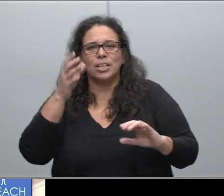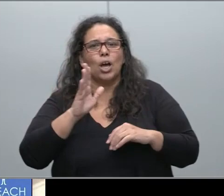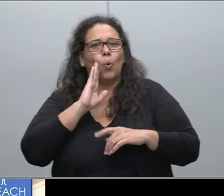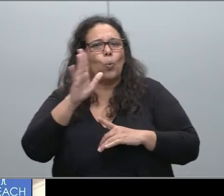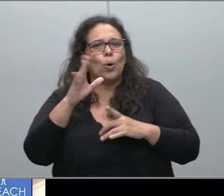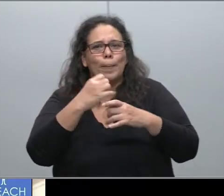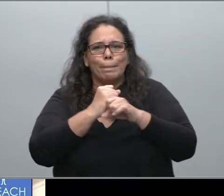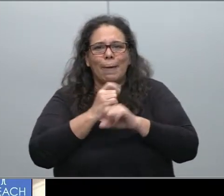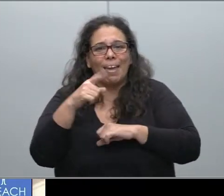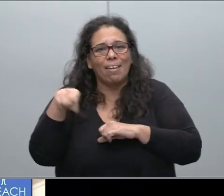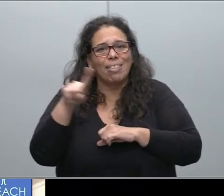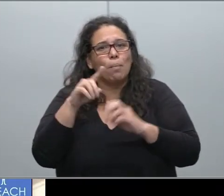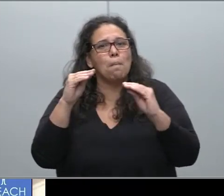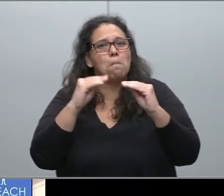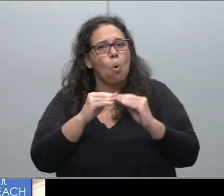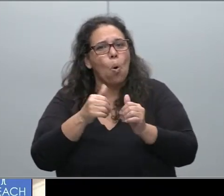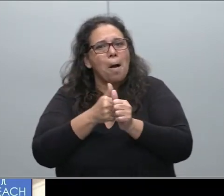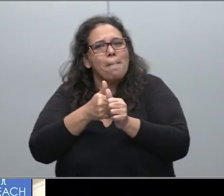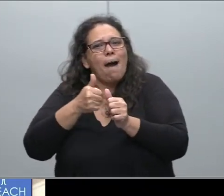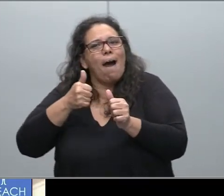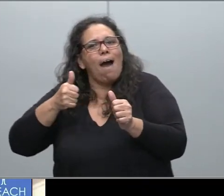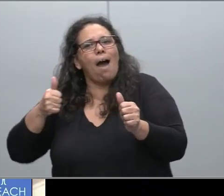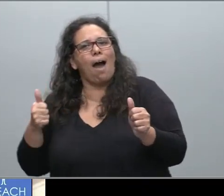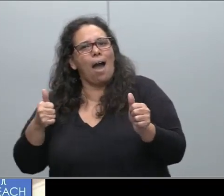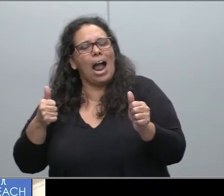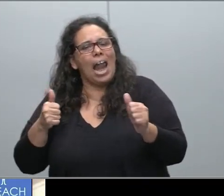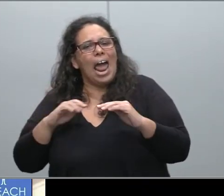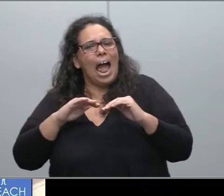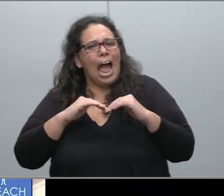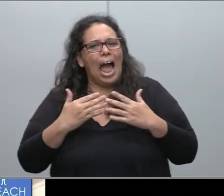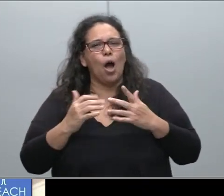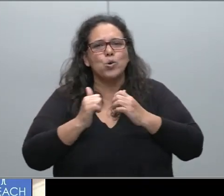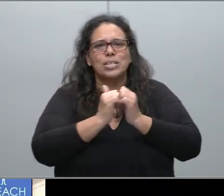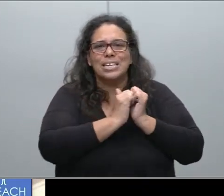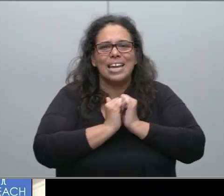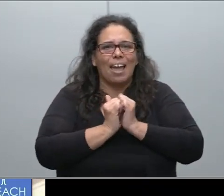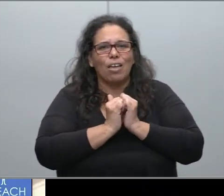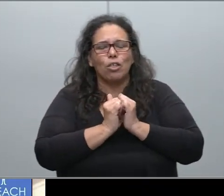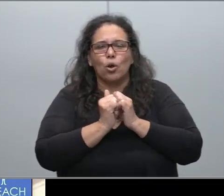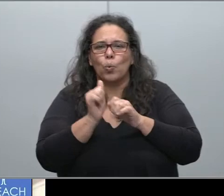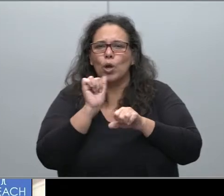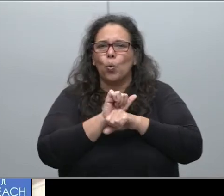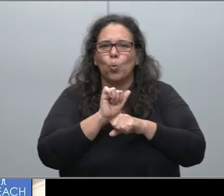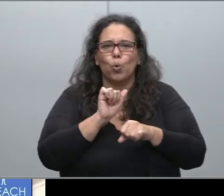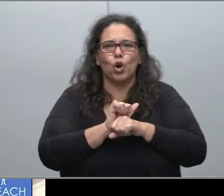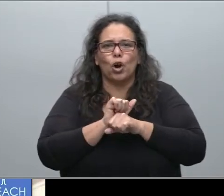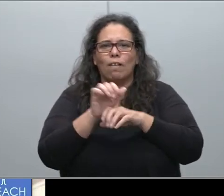I just love it. - And Nubia just commented. Mr. Poo, if you didn't see, "This as something you should bring to our commission.